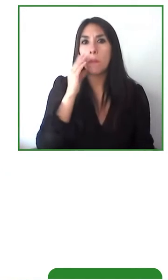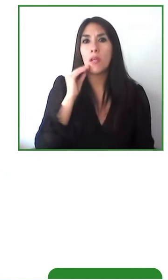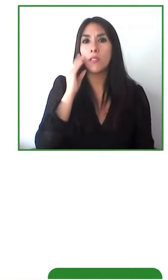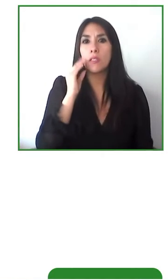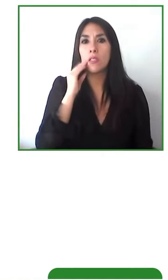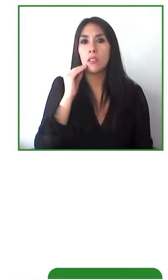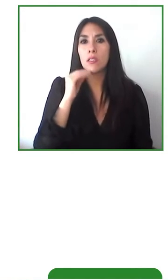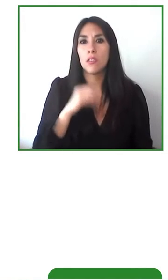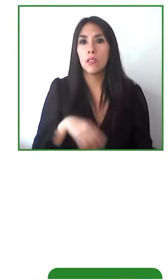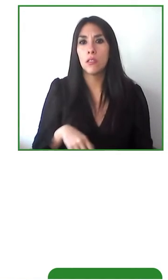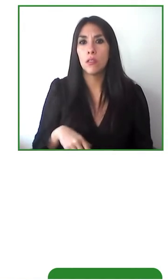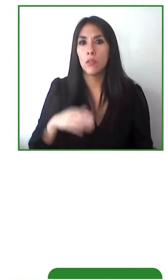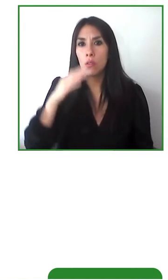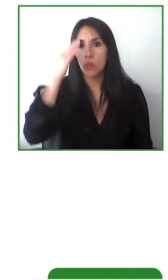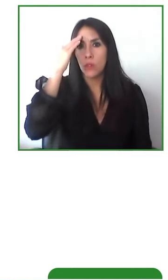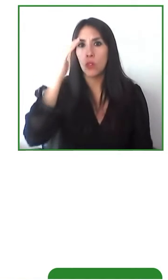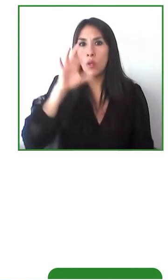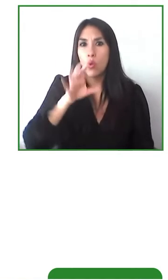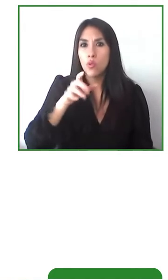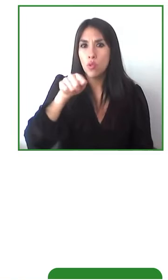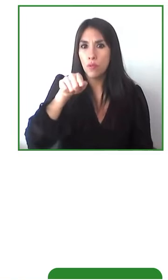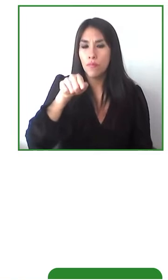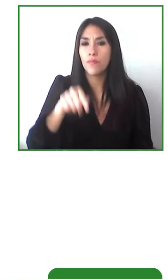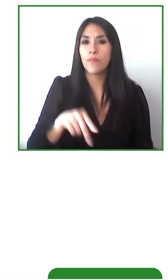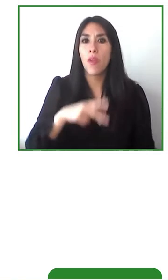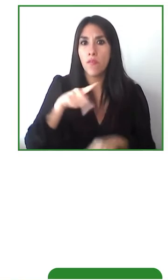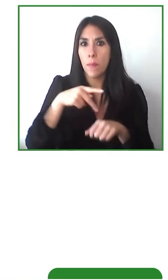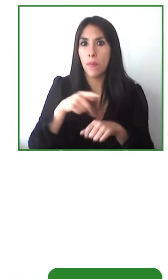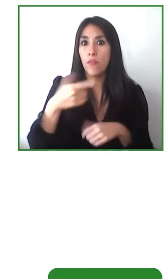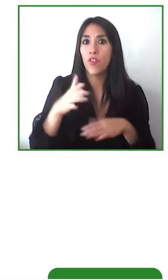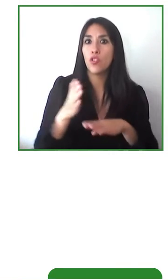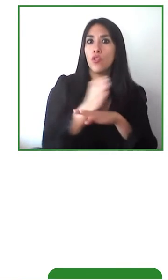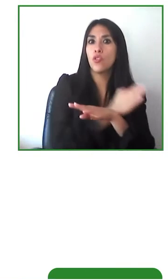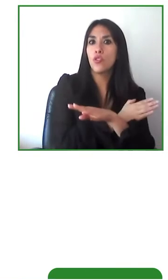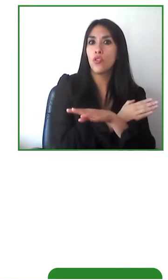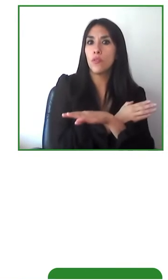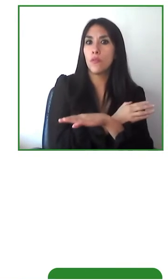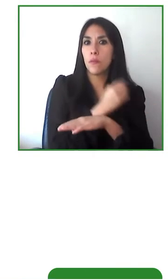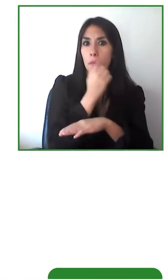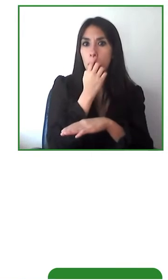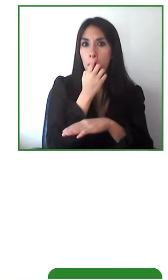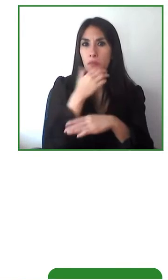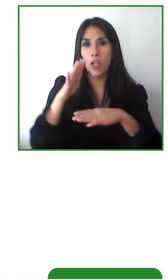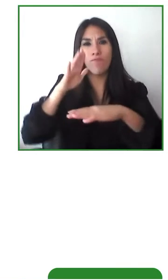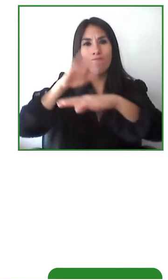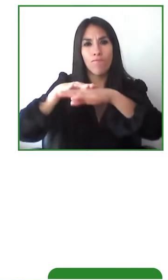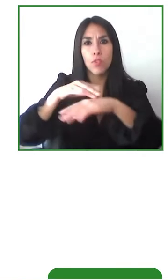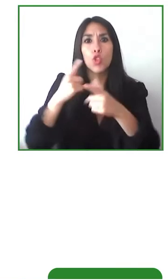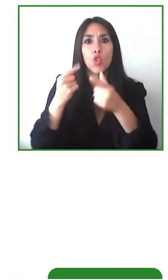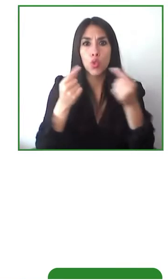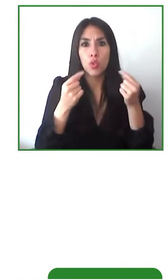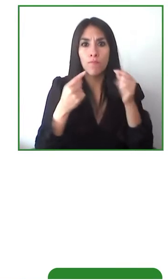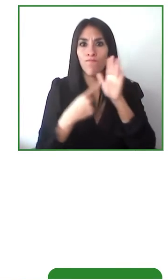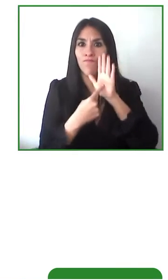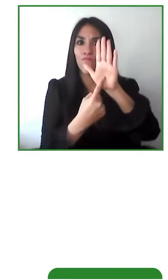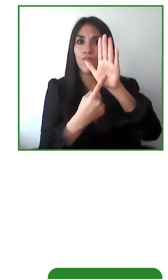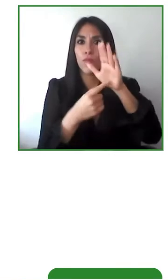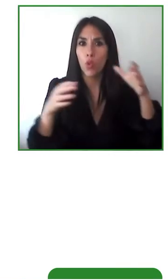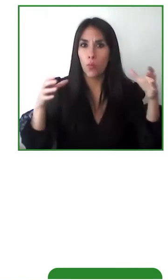of about 120 trained teachers of the deaf in manila